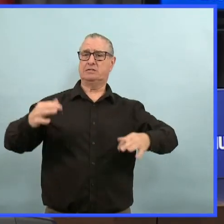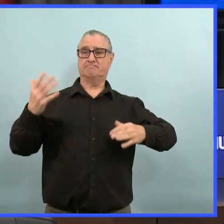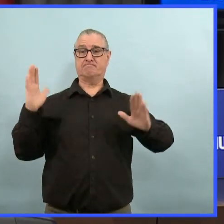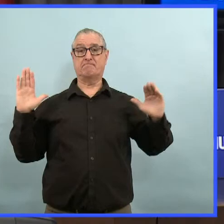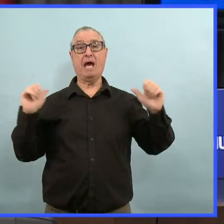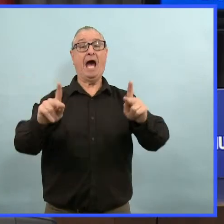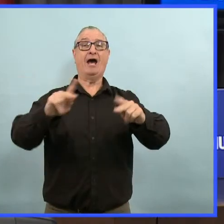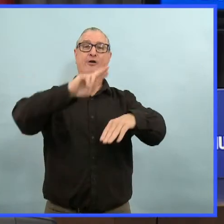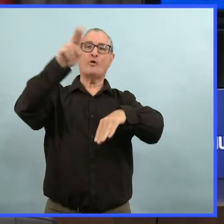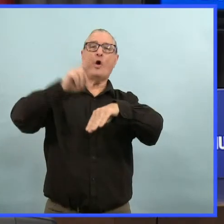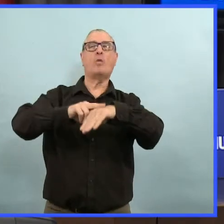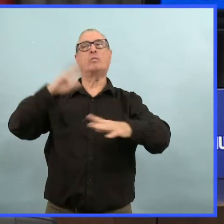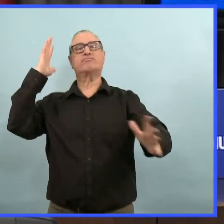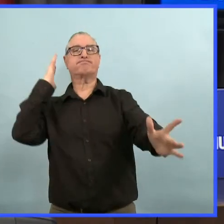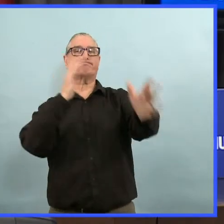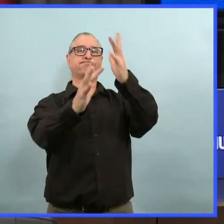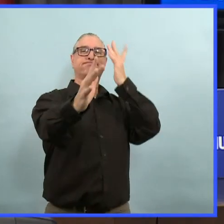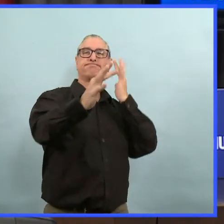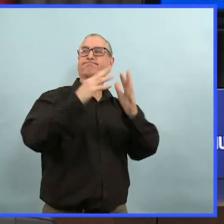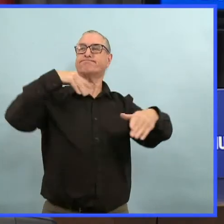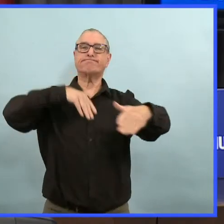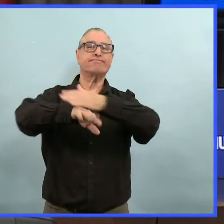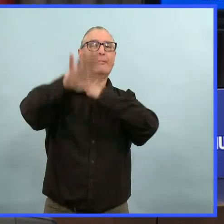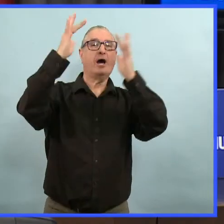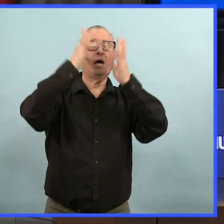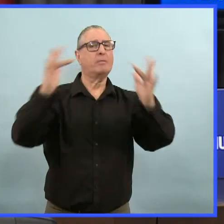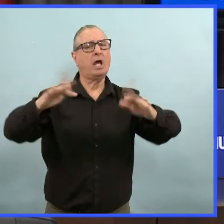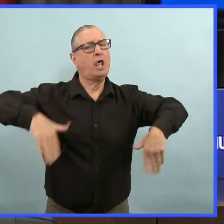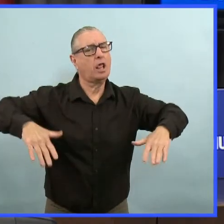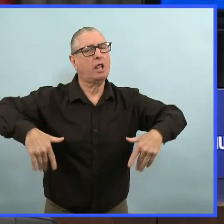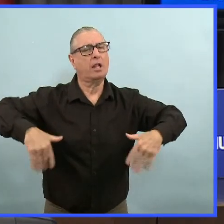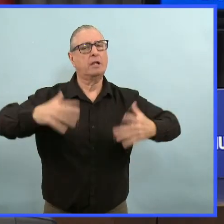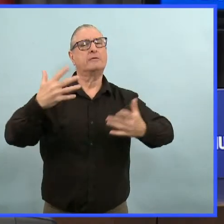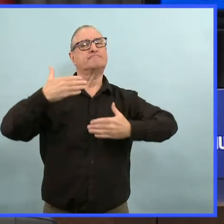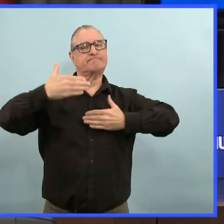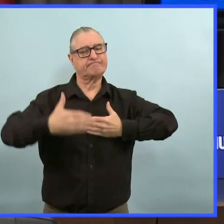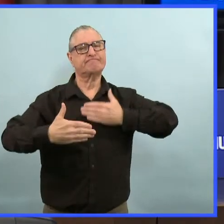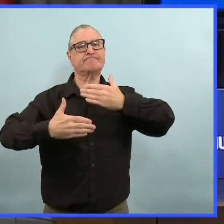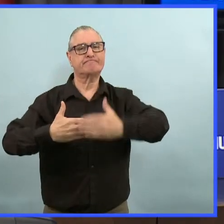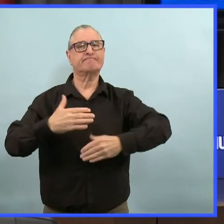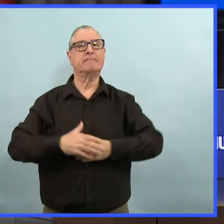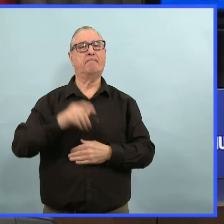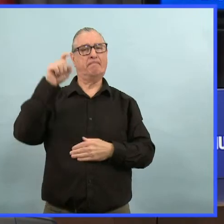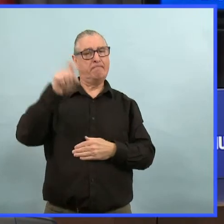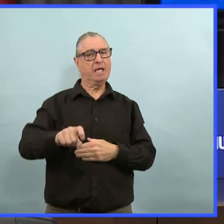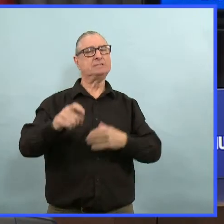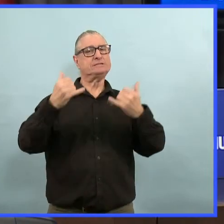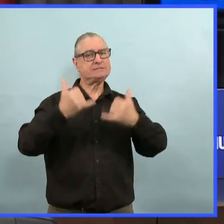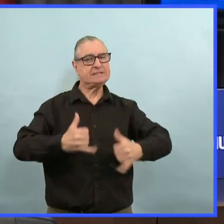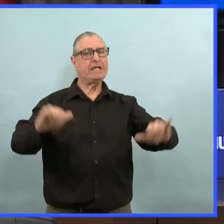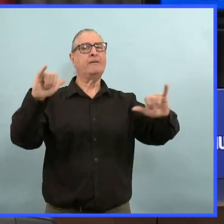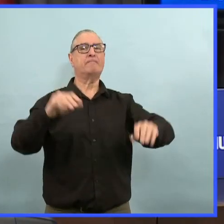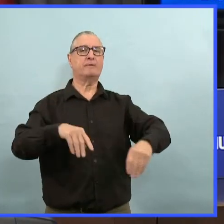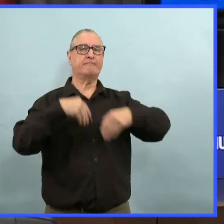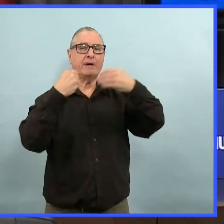capacity to care for covered patients and to scale up services or scale them down as patient needs